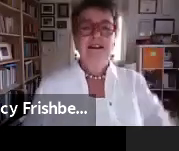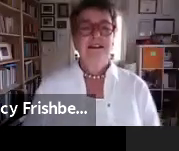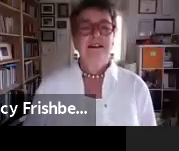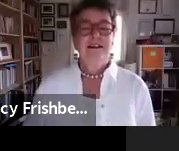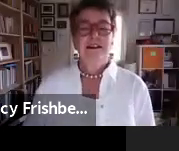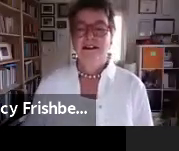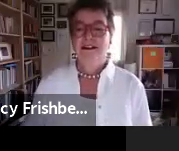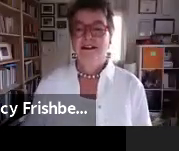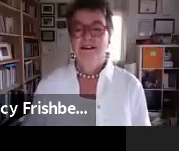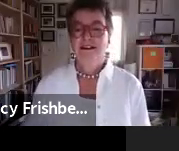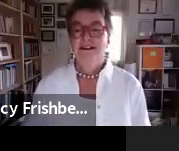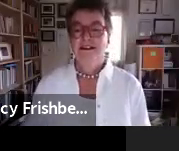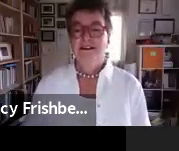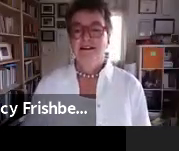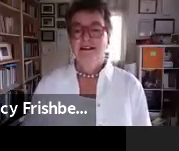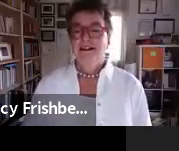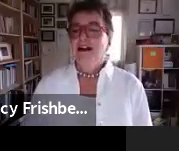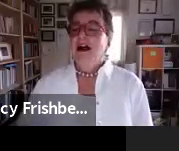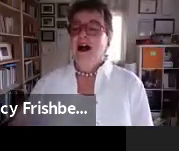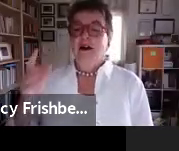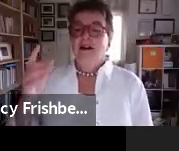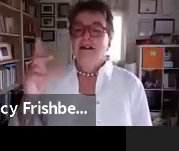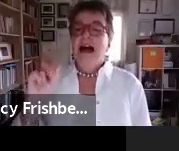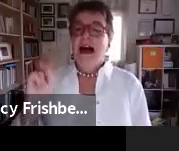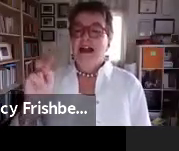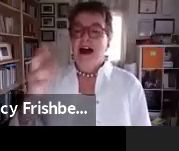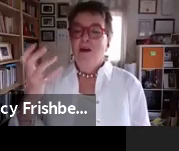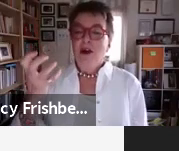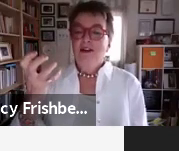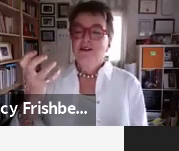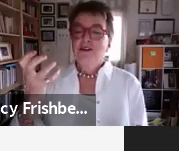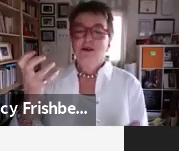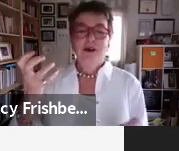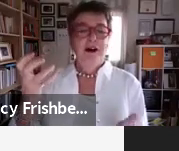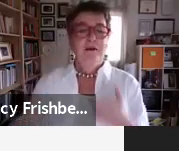≫ Nancy: Thank you, don, and Smita, if you can start up Patty's video?